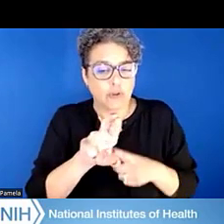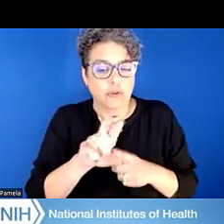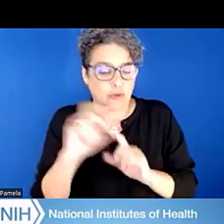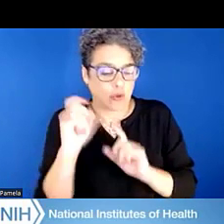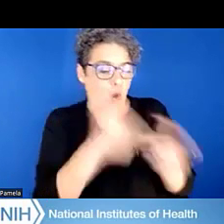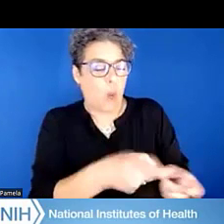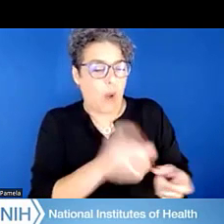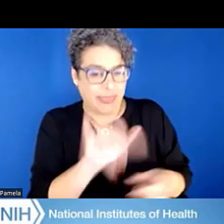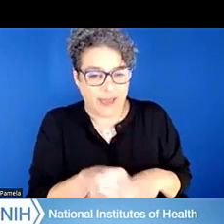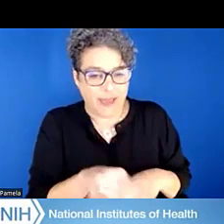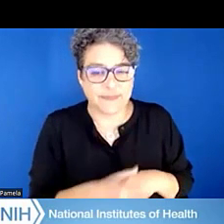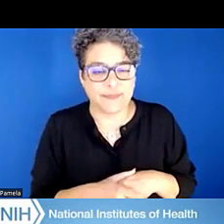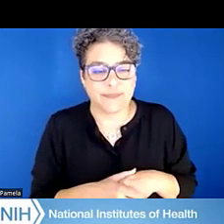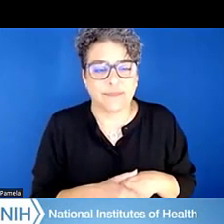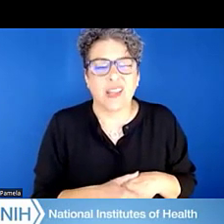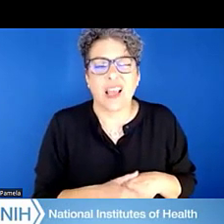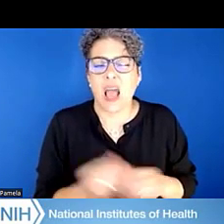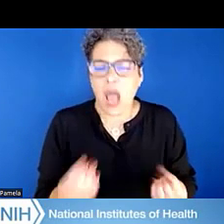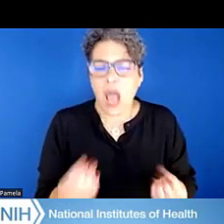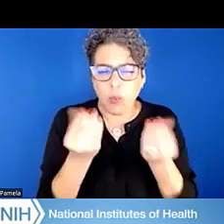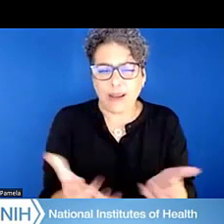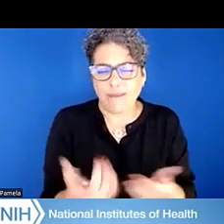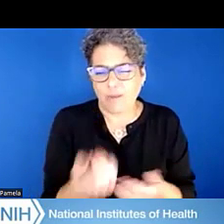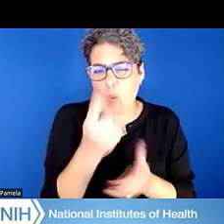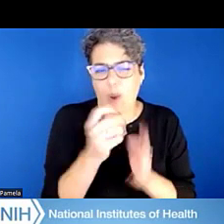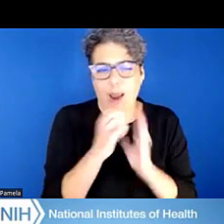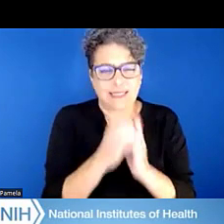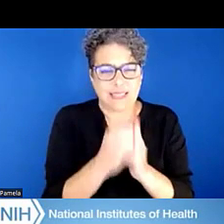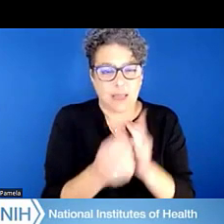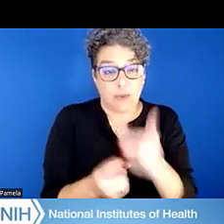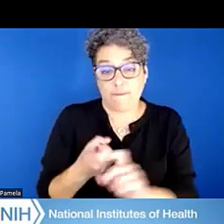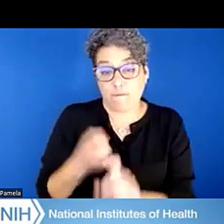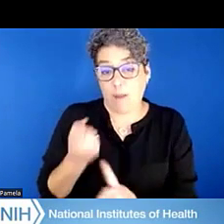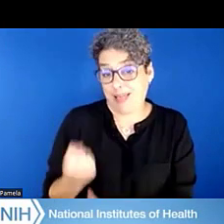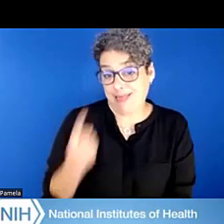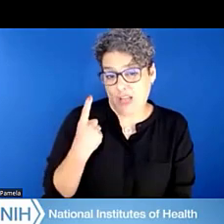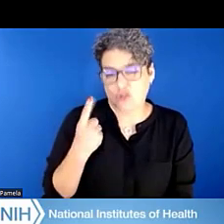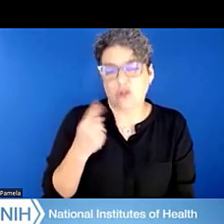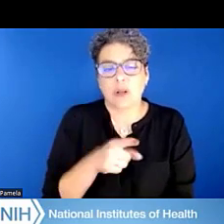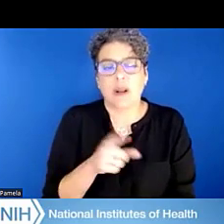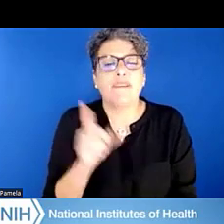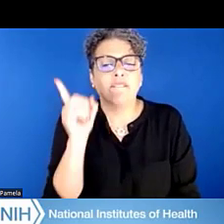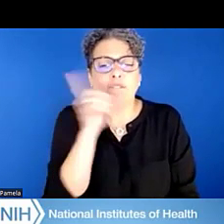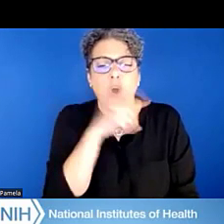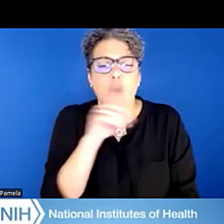So I wanted to show this one example from last year of a false claims settlement. So this involved a former scientist